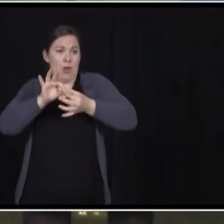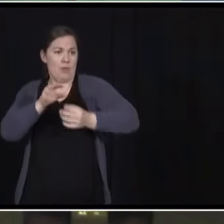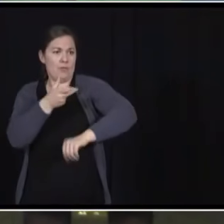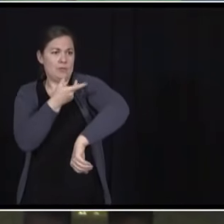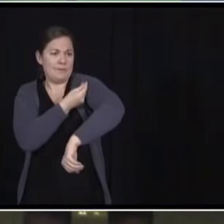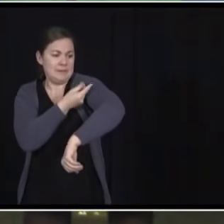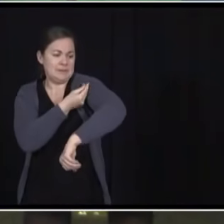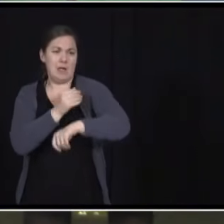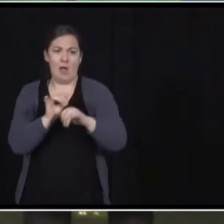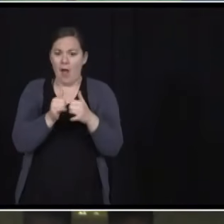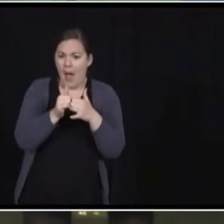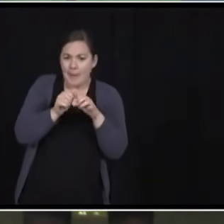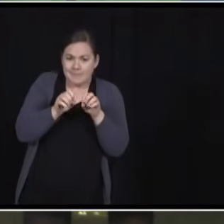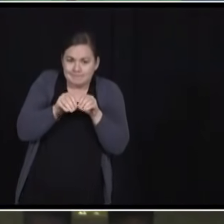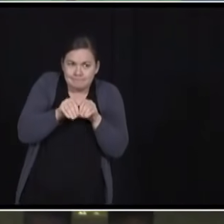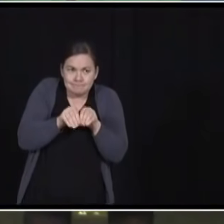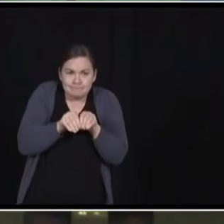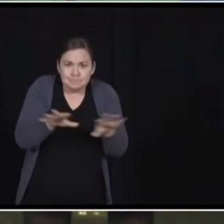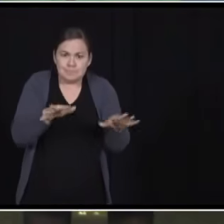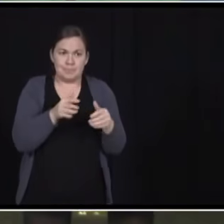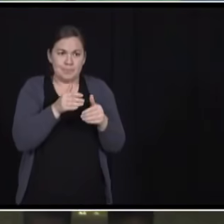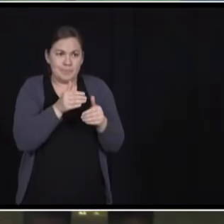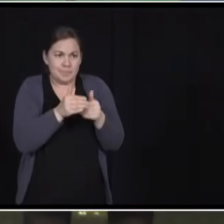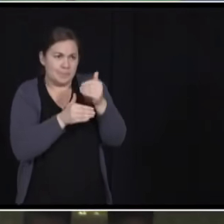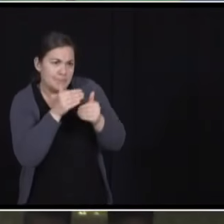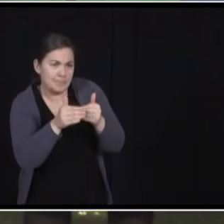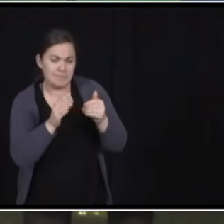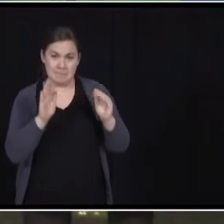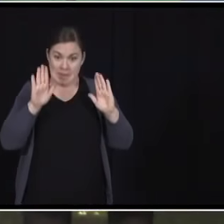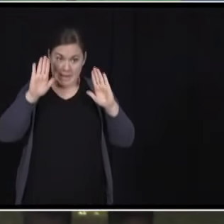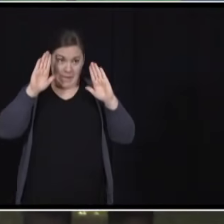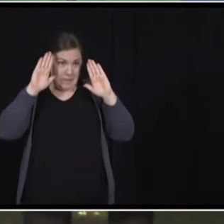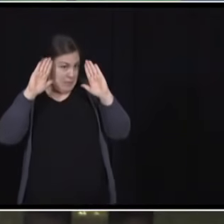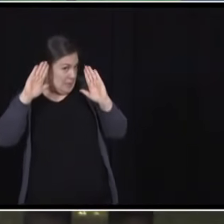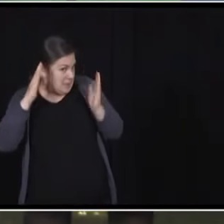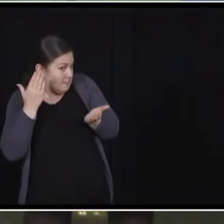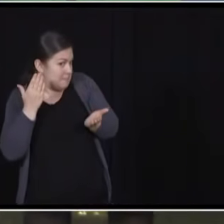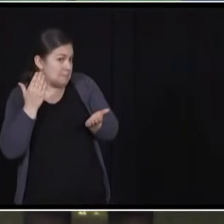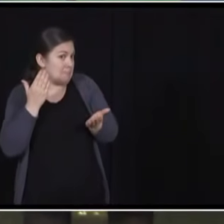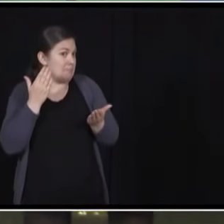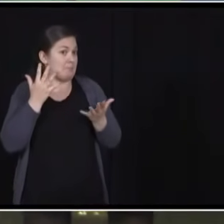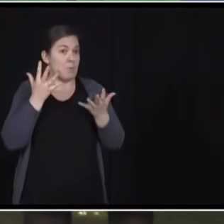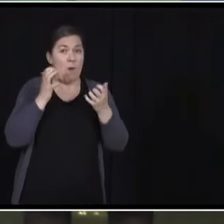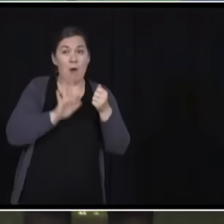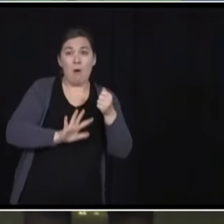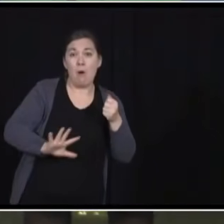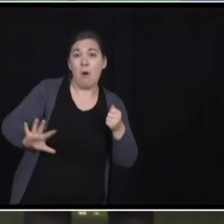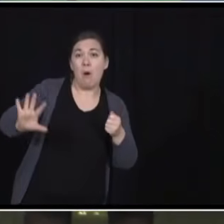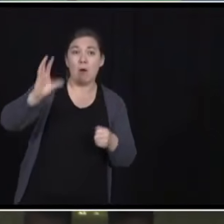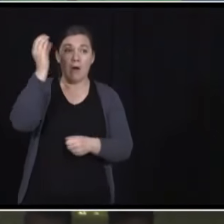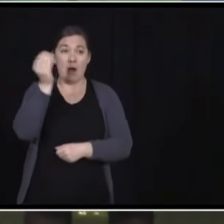about the rollout of the vaccine. Is seems that this mass vaccination